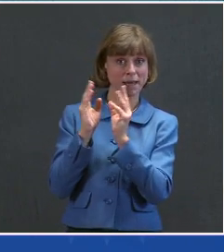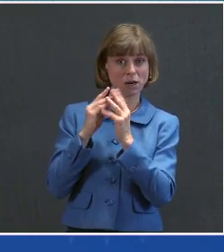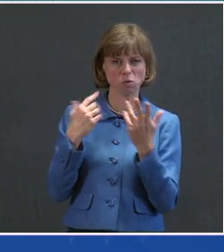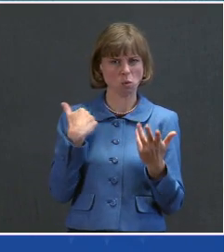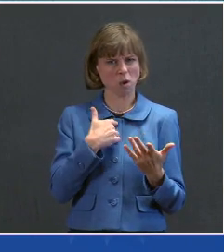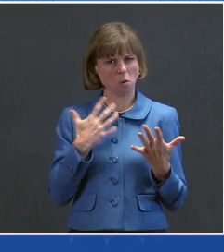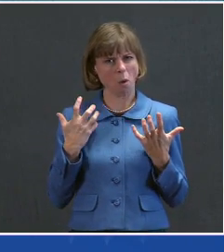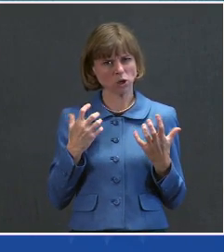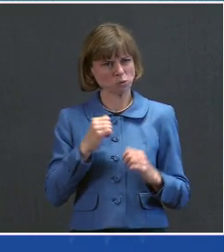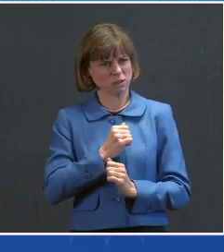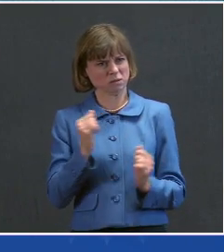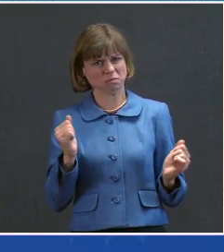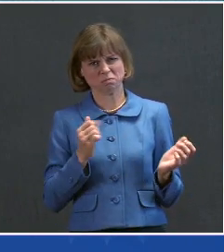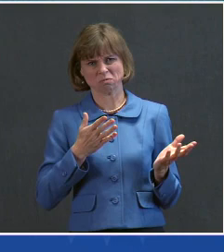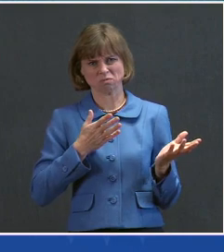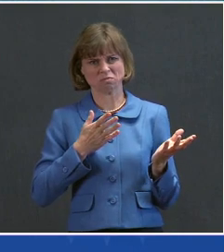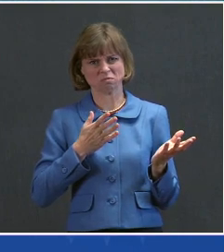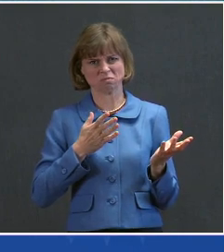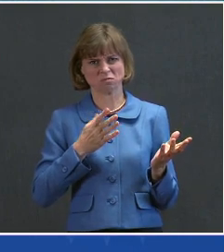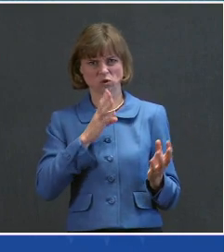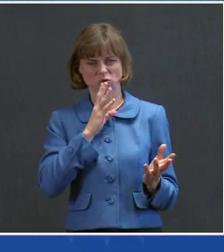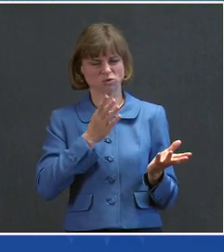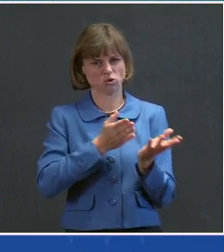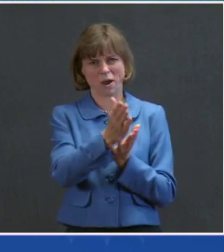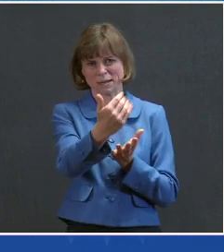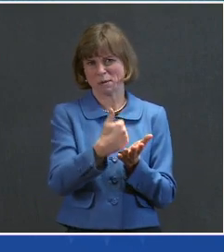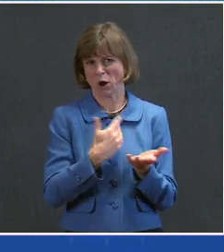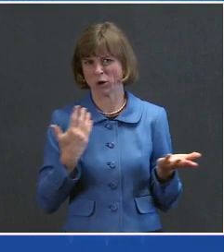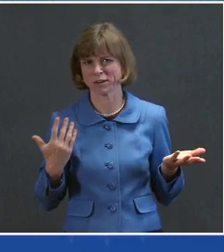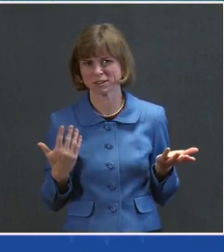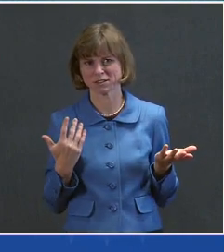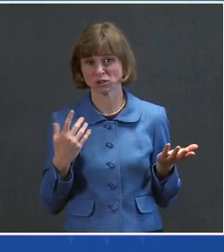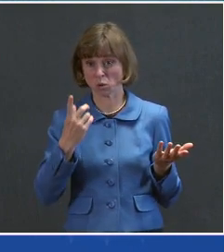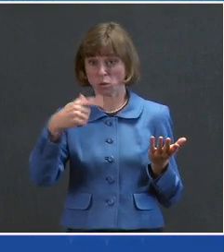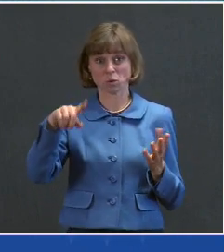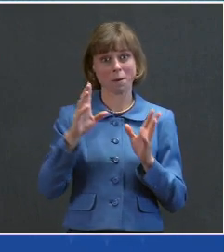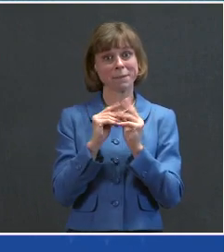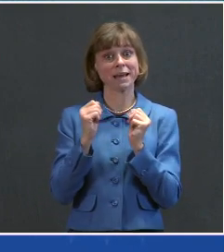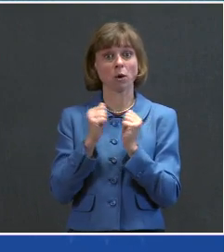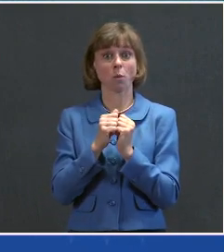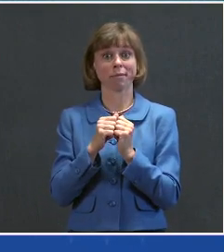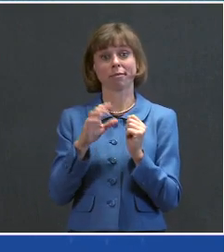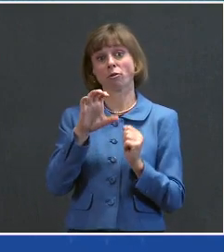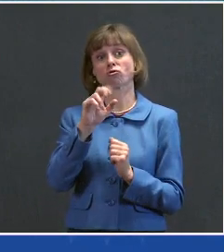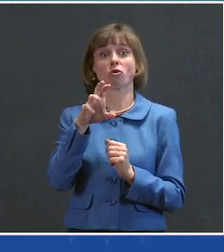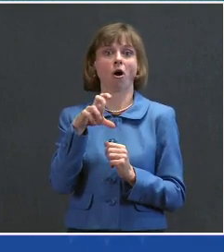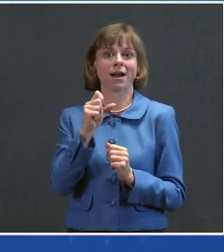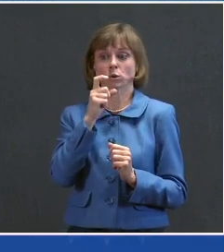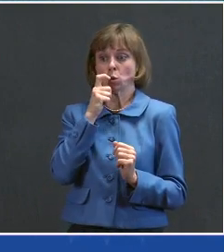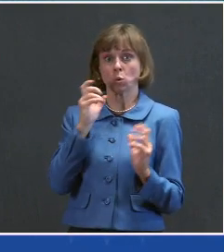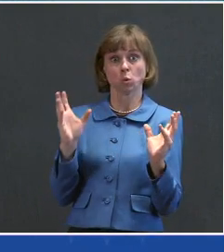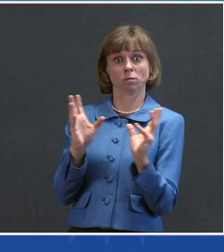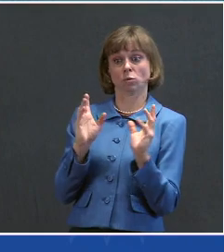Of course, today, it's a meeting with the caucus, so that is whoever attends that. I don't have that list. You'd have to talk to the leadership about that.